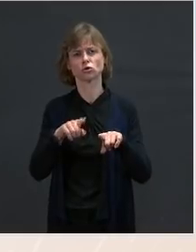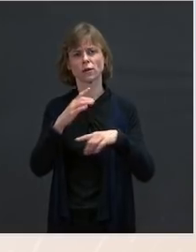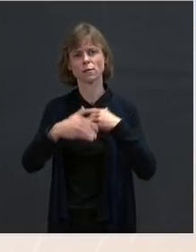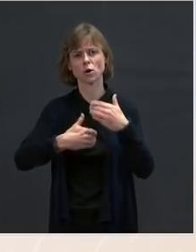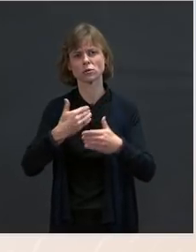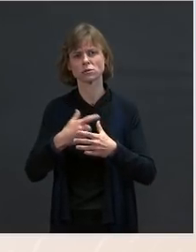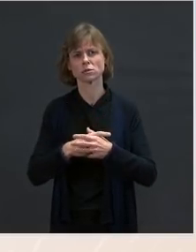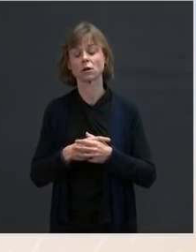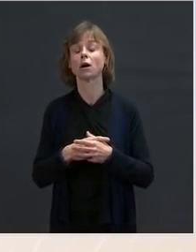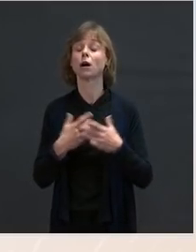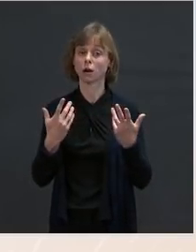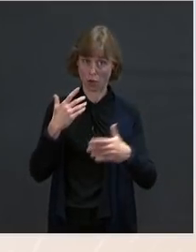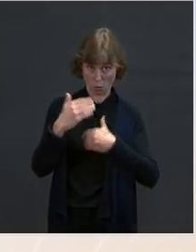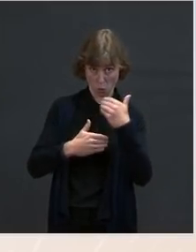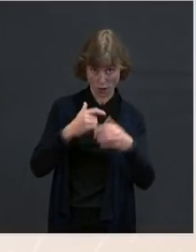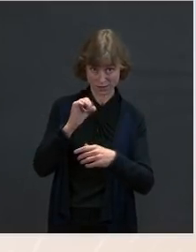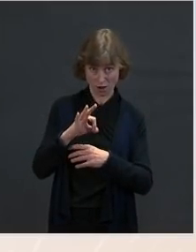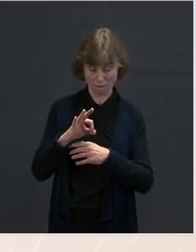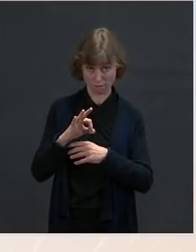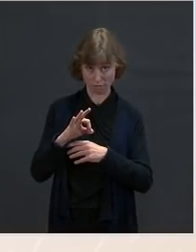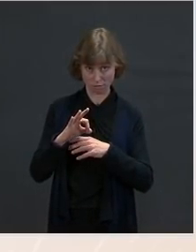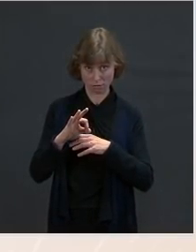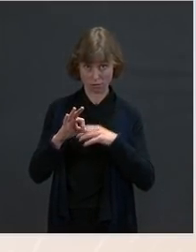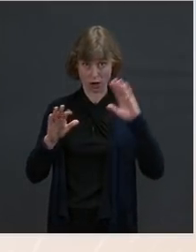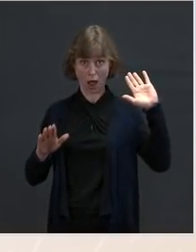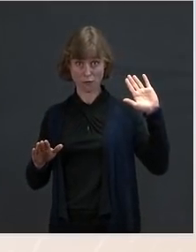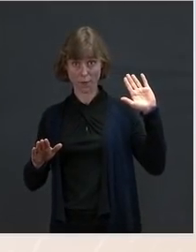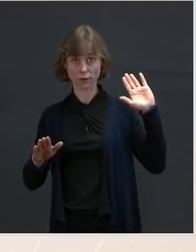Ms. Psaki: The process of confirmations? The Press: Yeah. Ms. Psaki: Well, let me start with that.